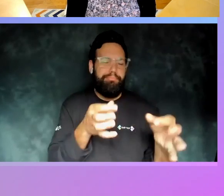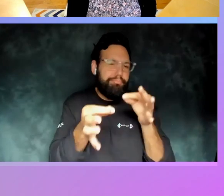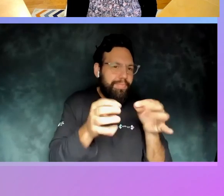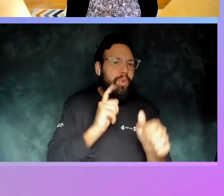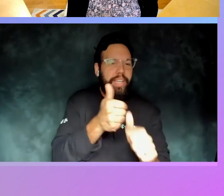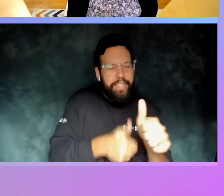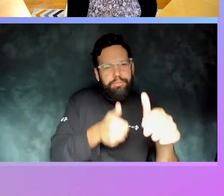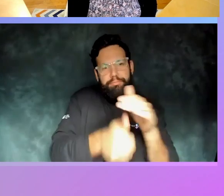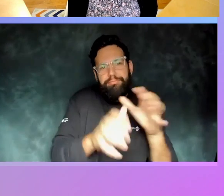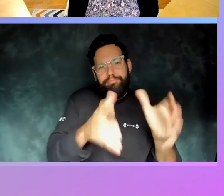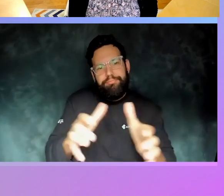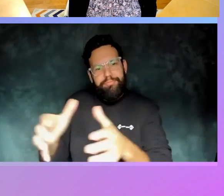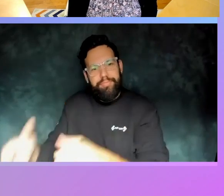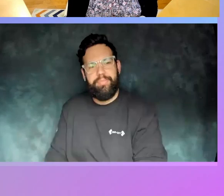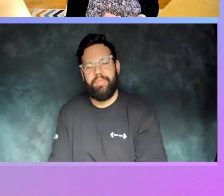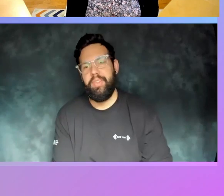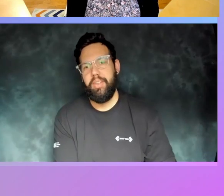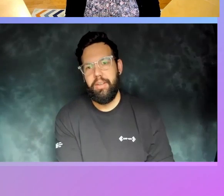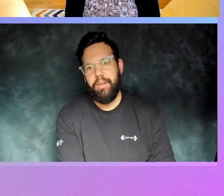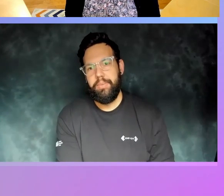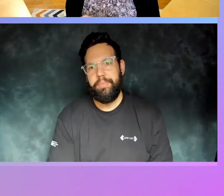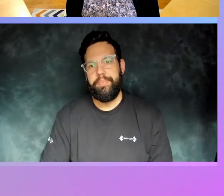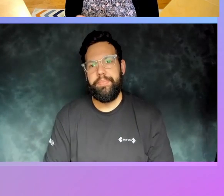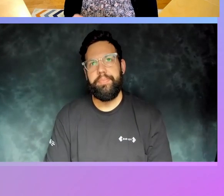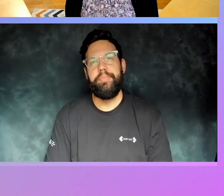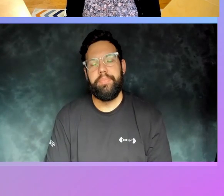the month and year, and then let's do A2 doordash so so a